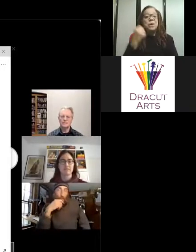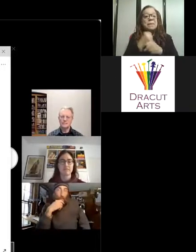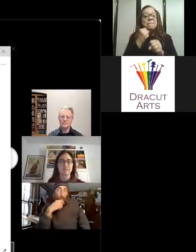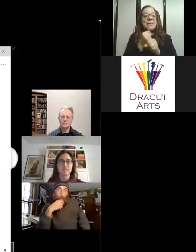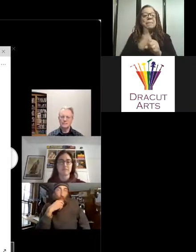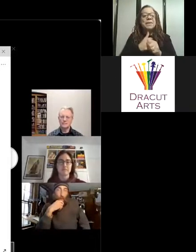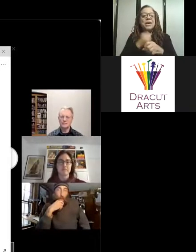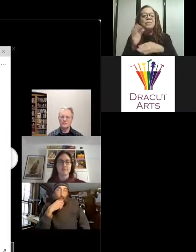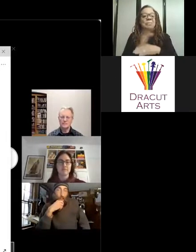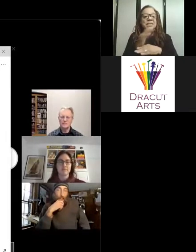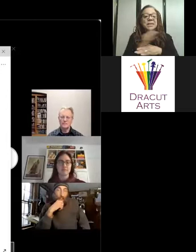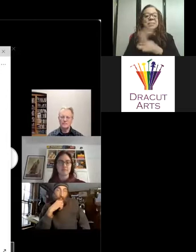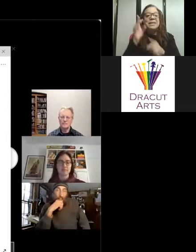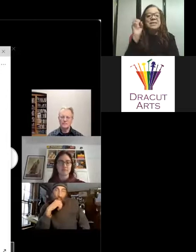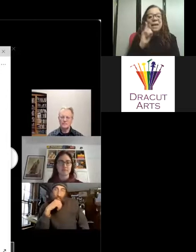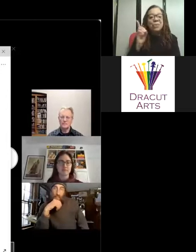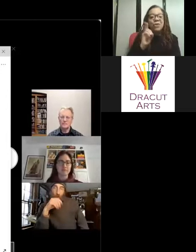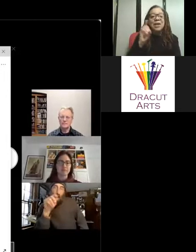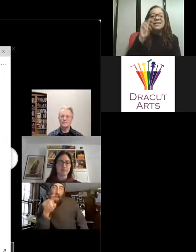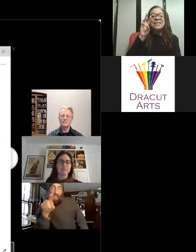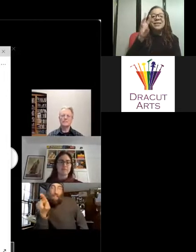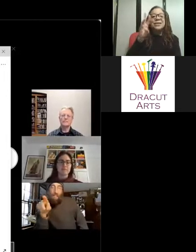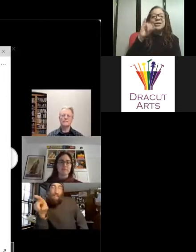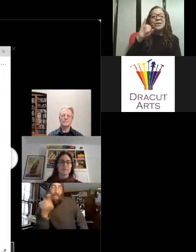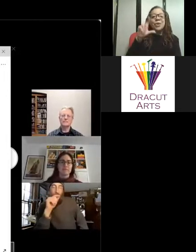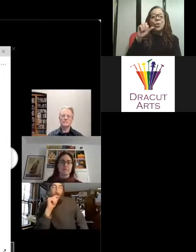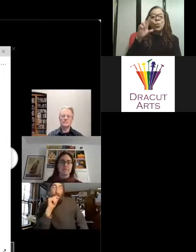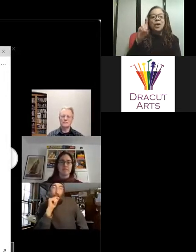Willard and Uncle Robert might laugh at"-- so I added in being Democrats